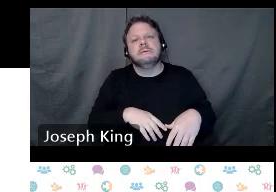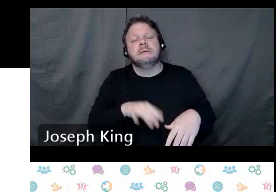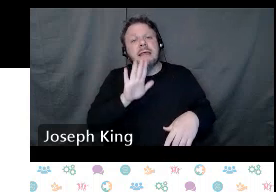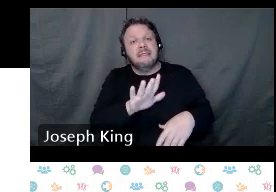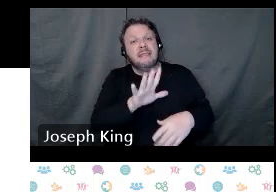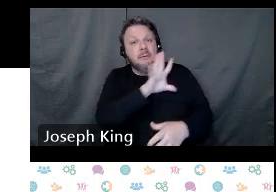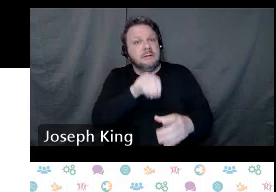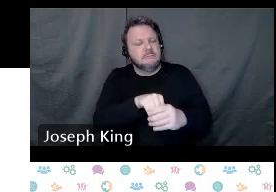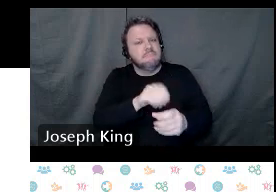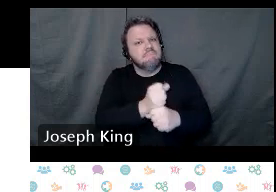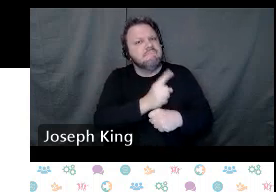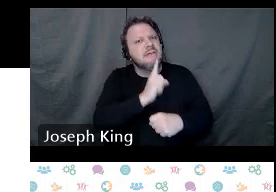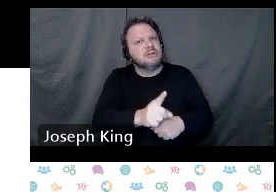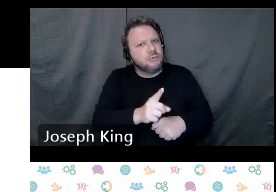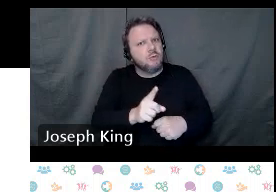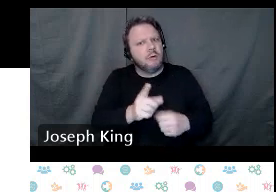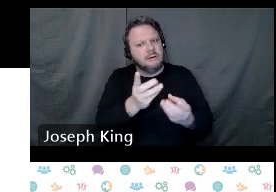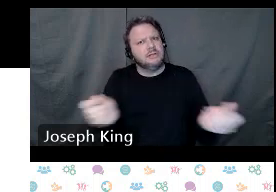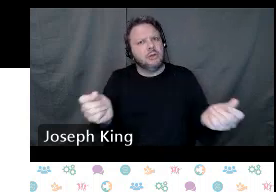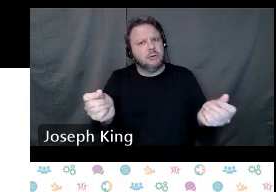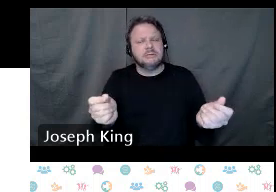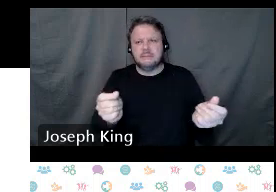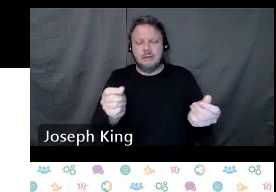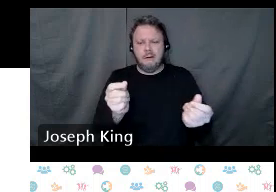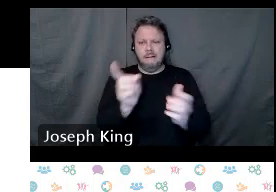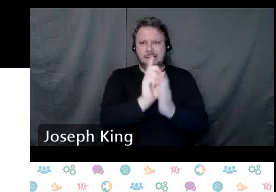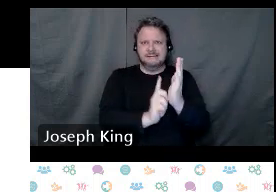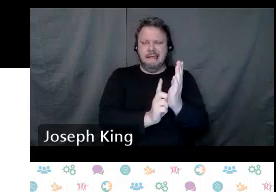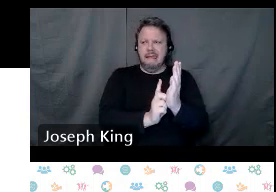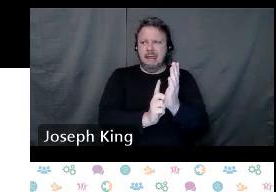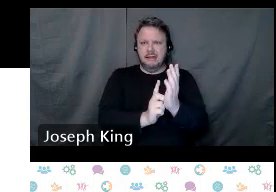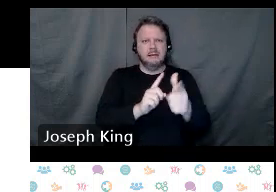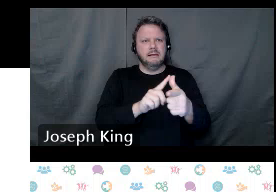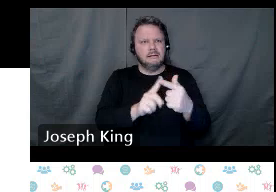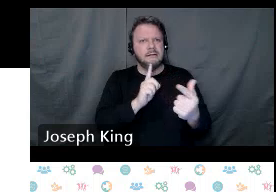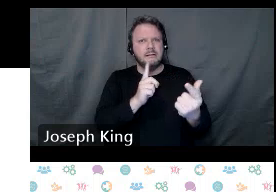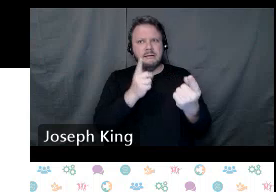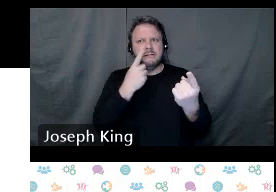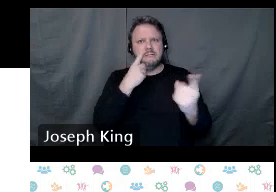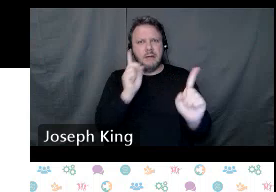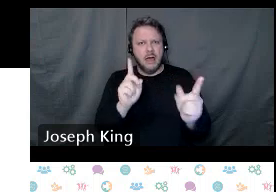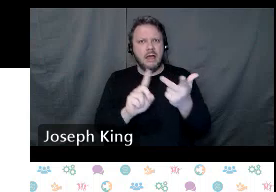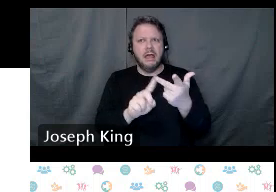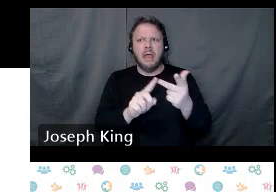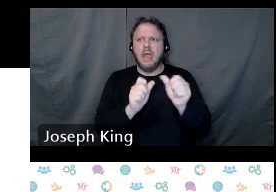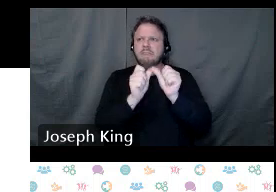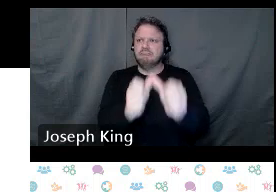Their participation ensures that solutions are Co designed, practical and sustainable over time.